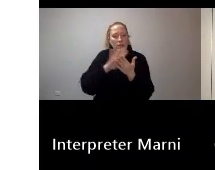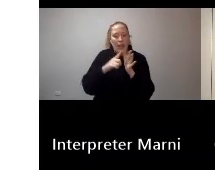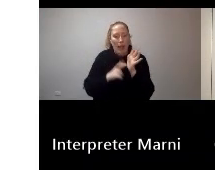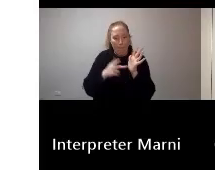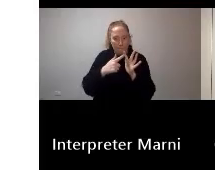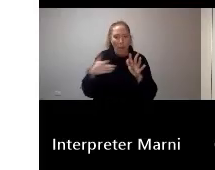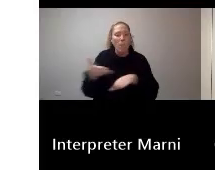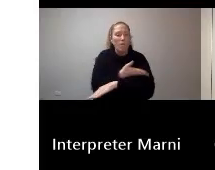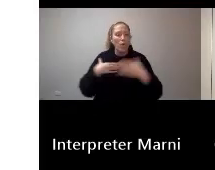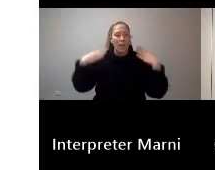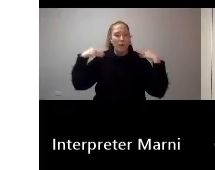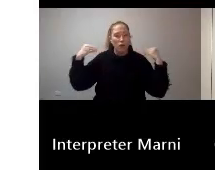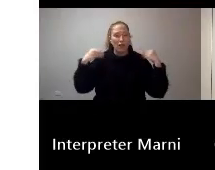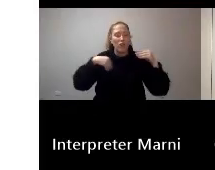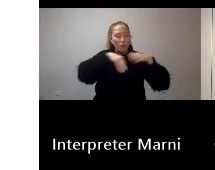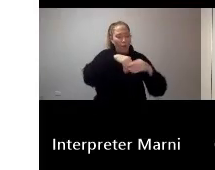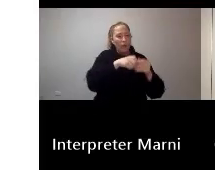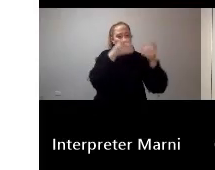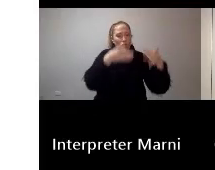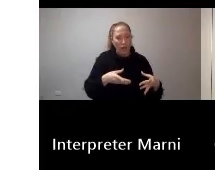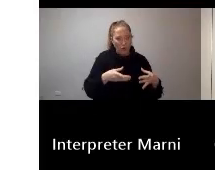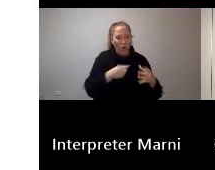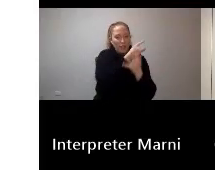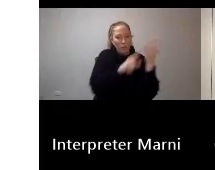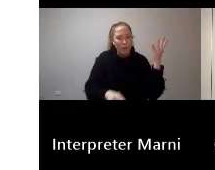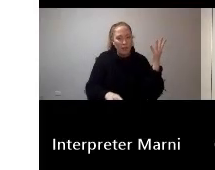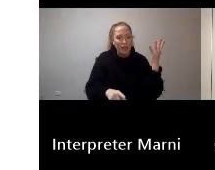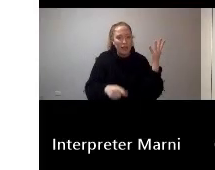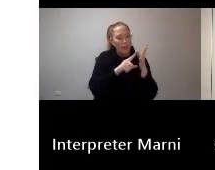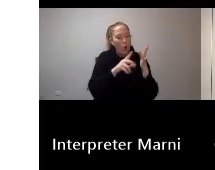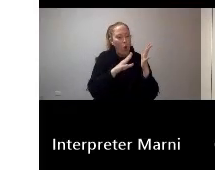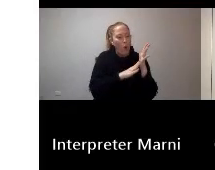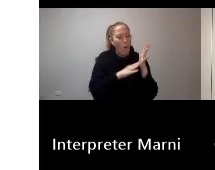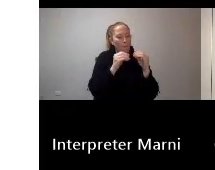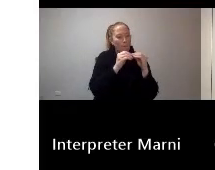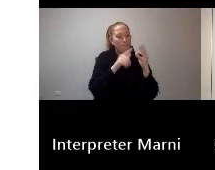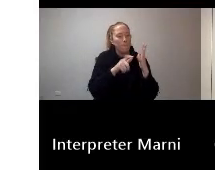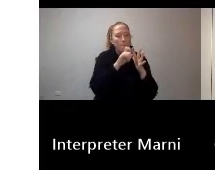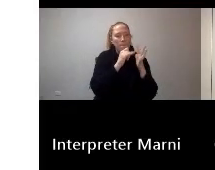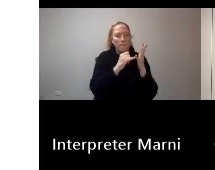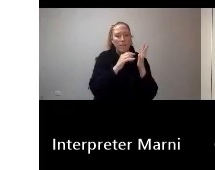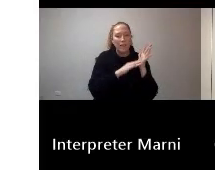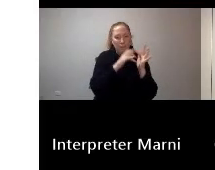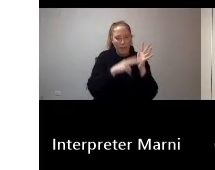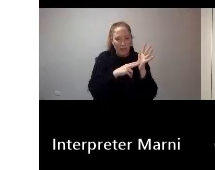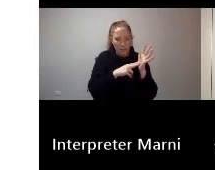Kathryn was Director of Disability in the New South Wales Ombudsman's Office and held roles in service provision,